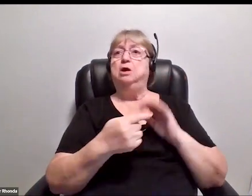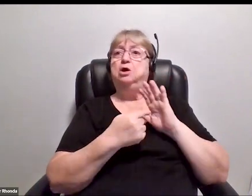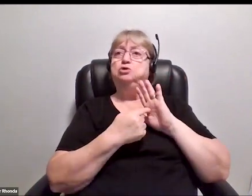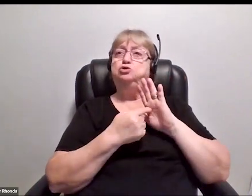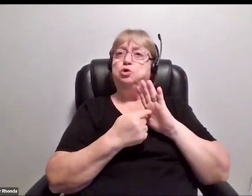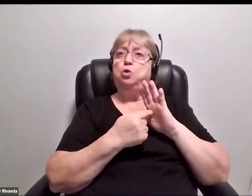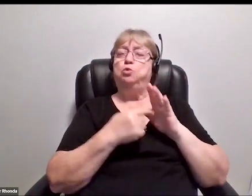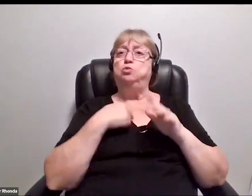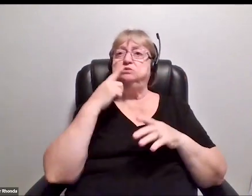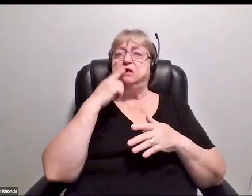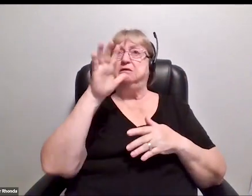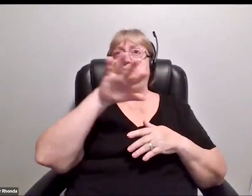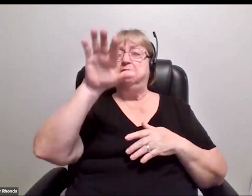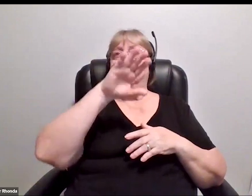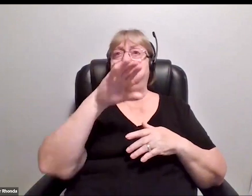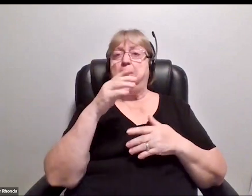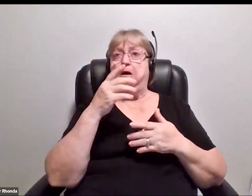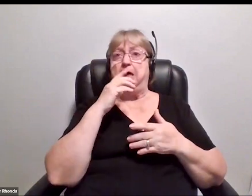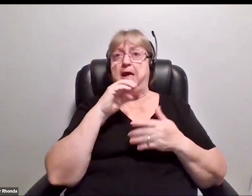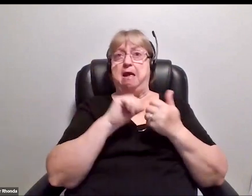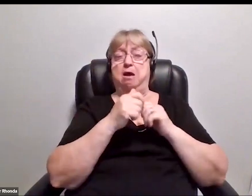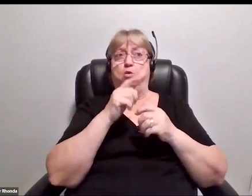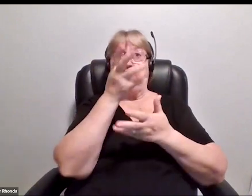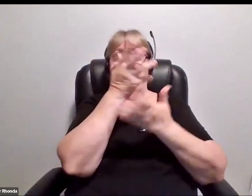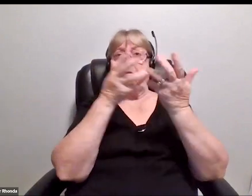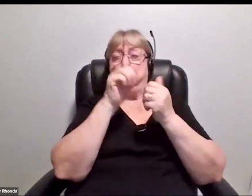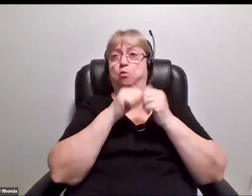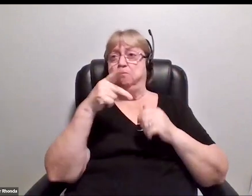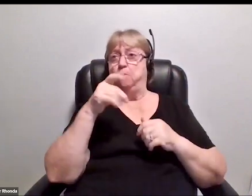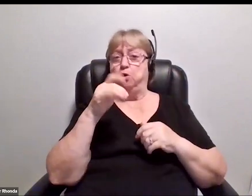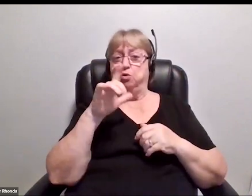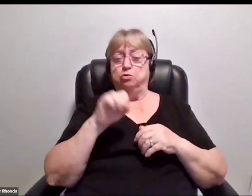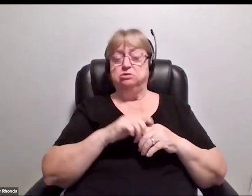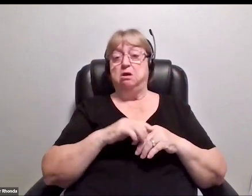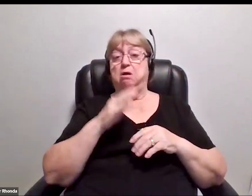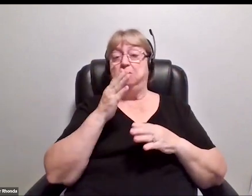in interaction with solar wind particles. The bottom left image shows the sun with two different types